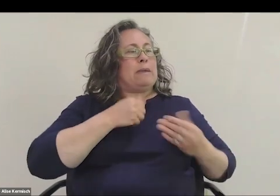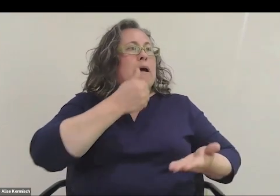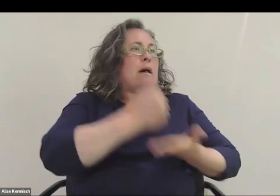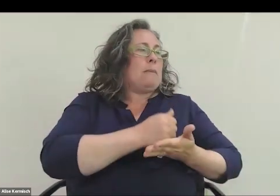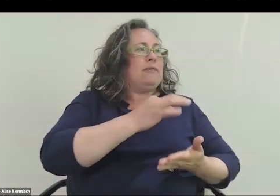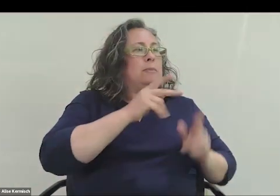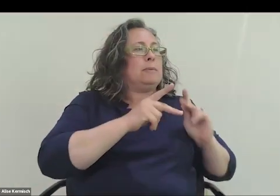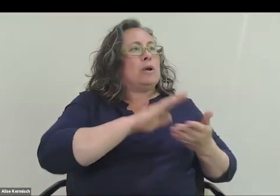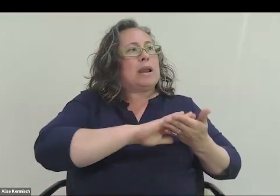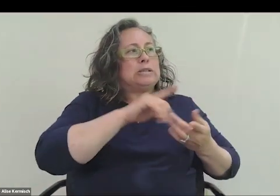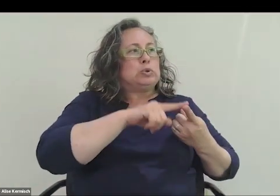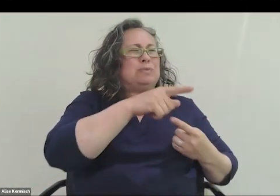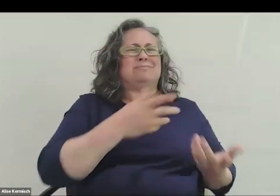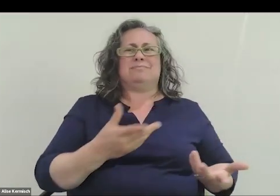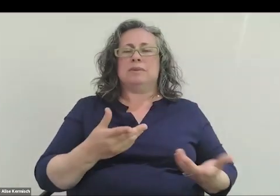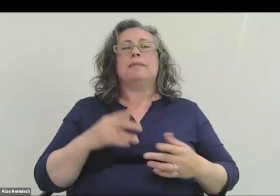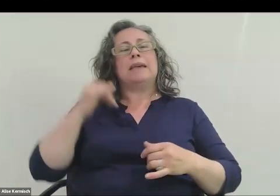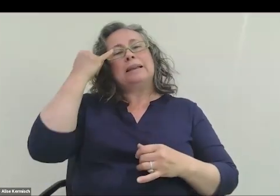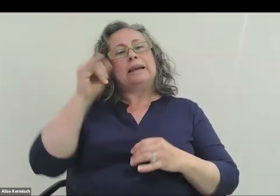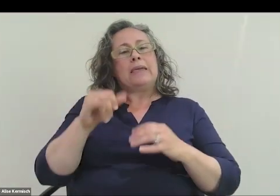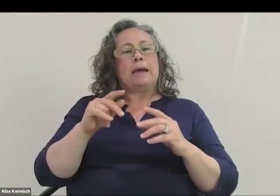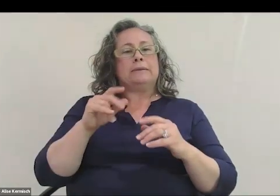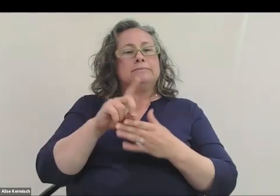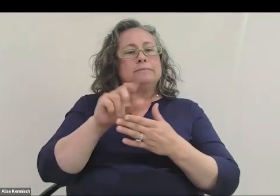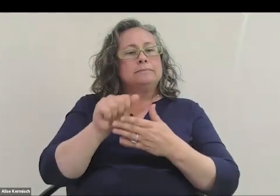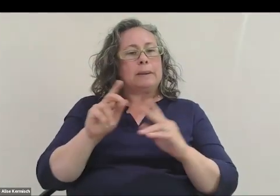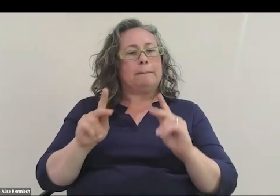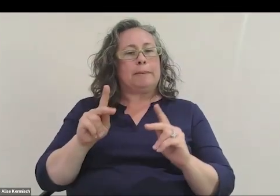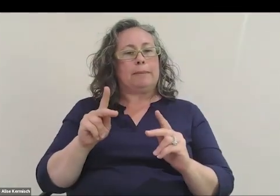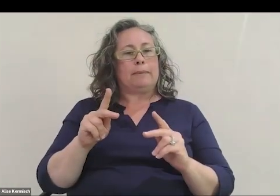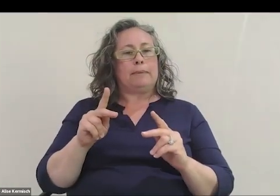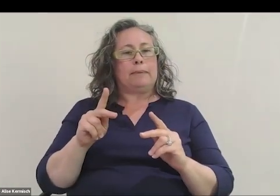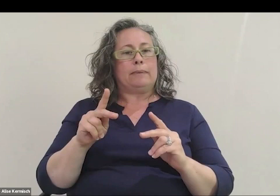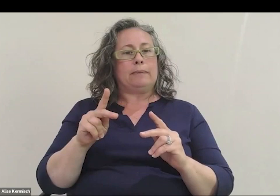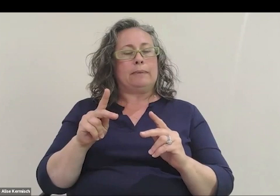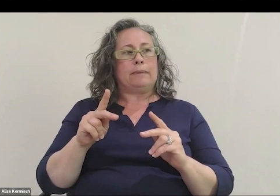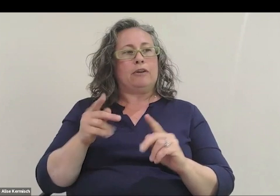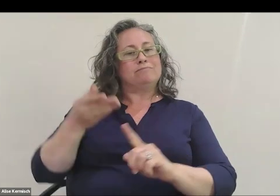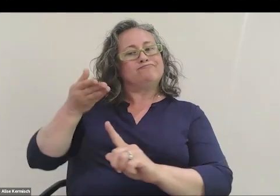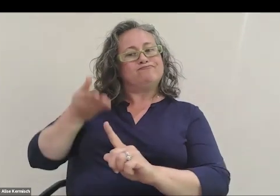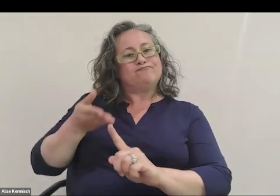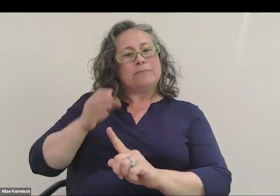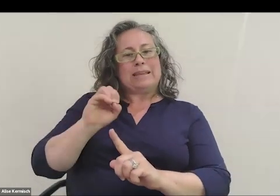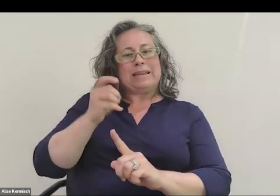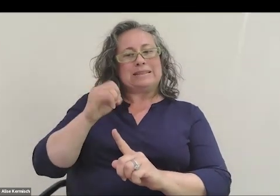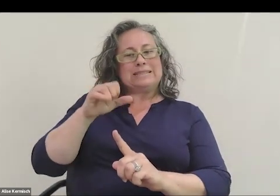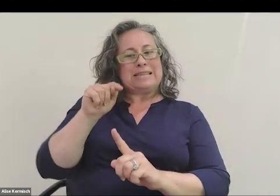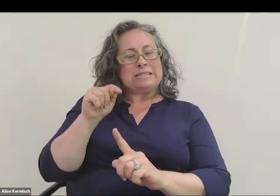This idea that disabled people exist as sort of either freaks